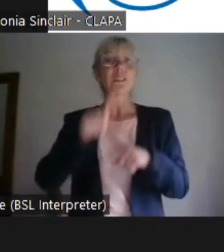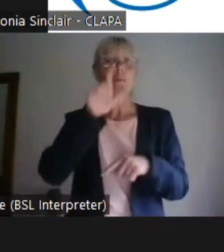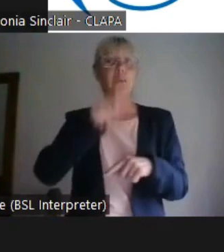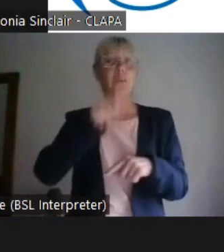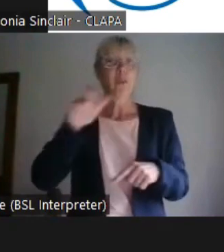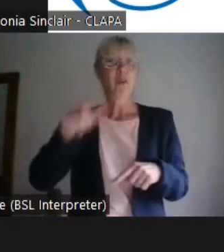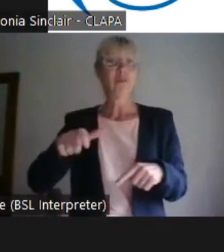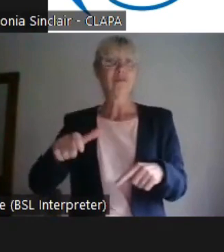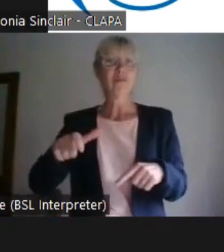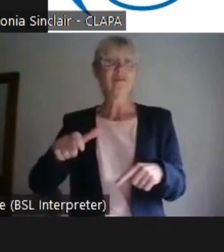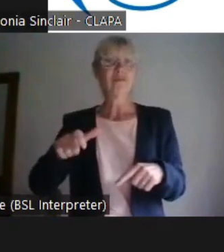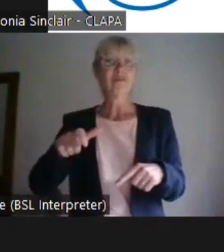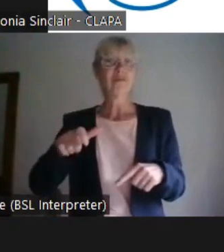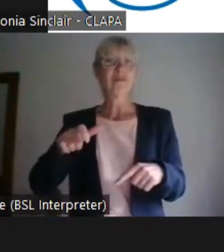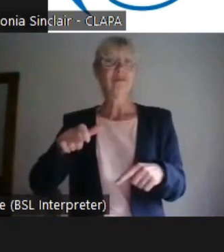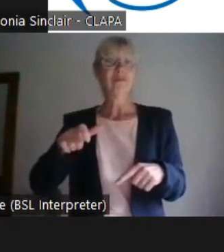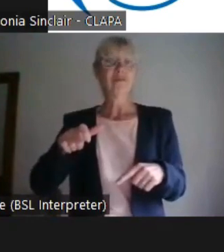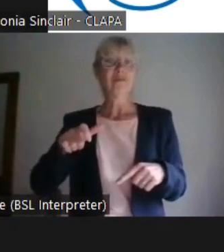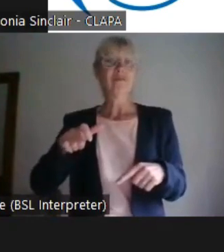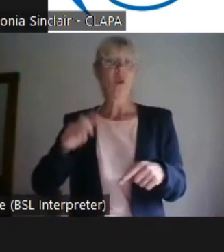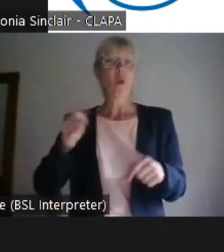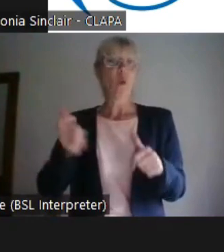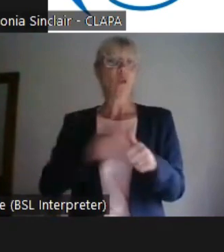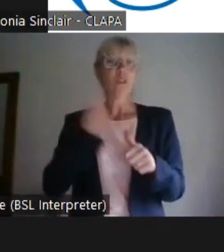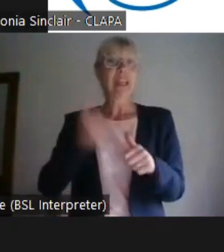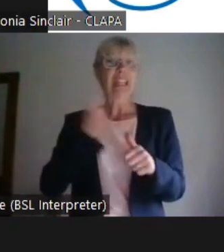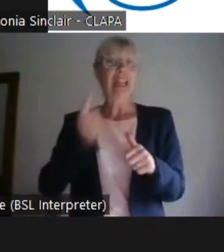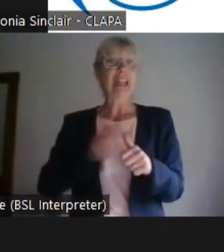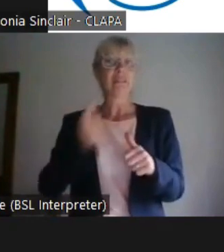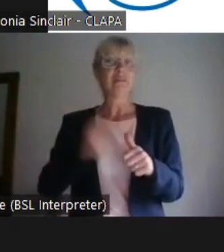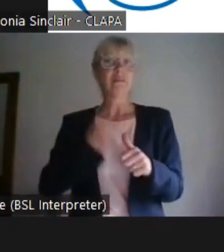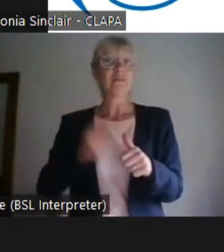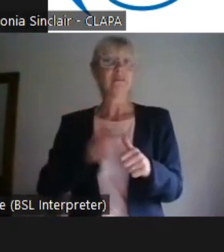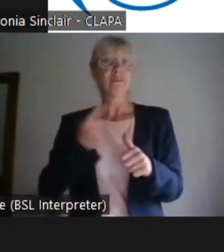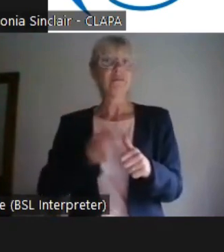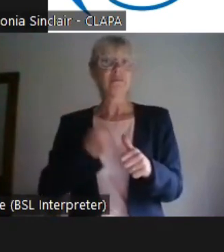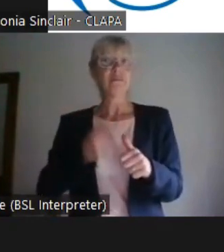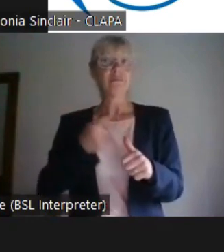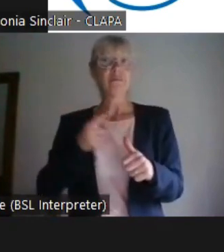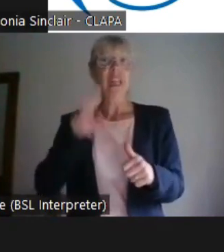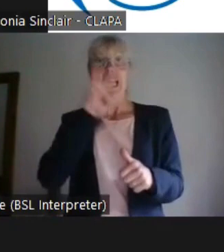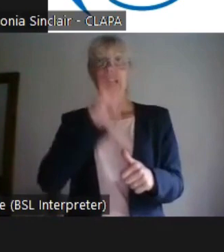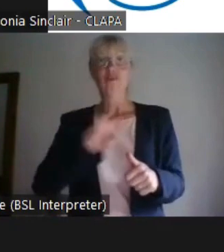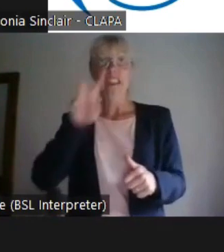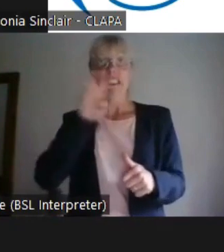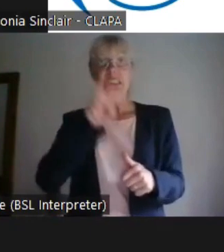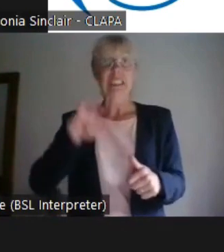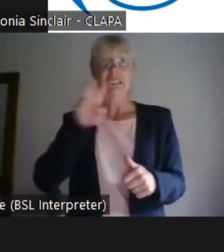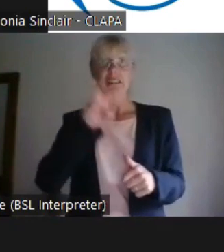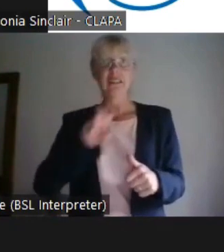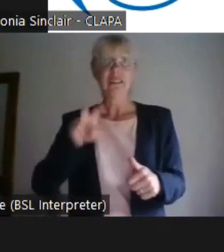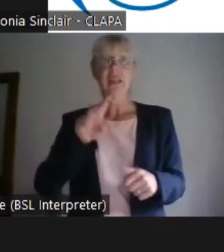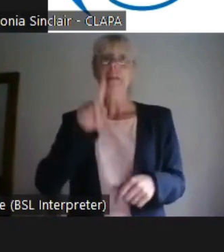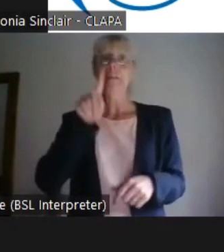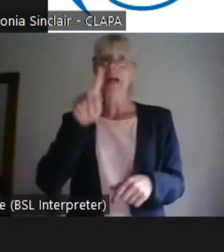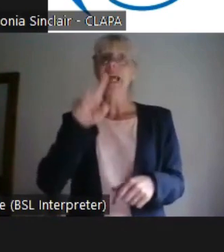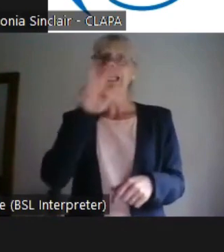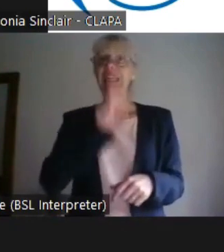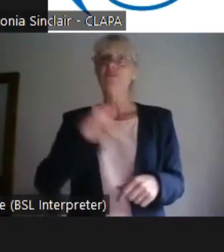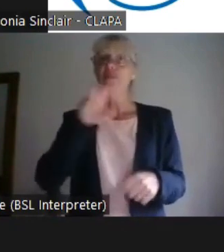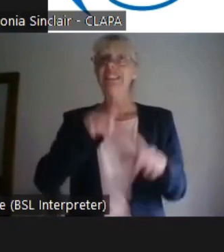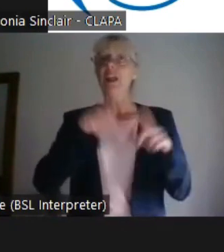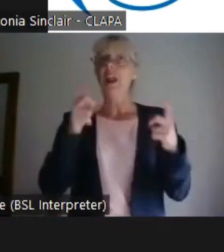intuitively um but they bring in classes are a great source of comfort